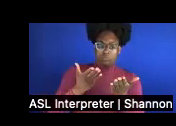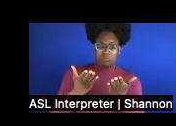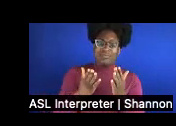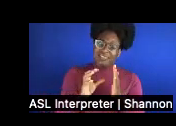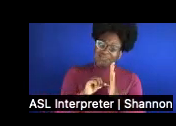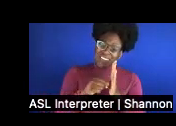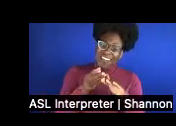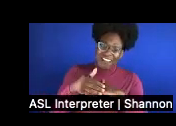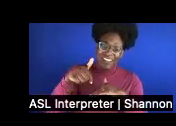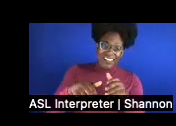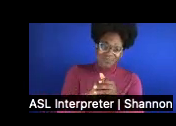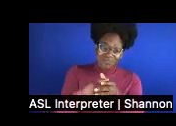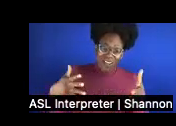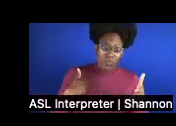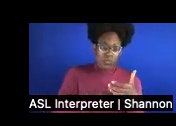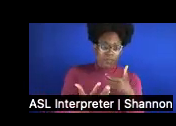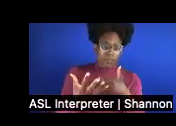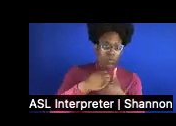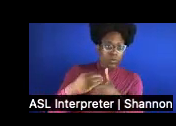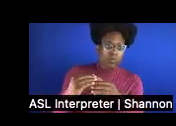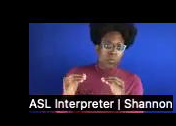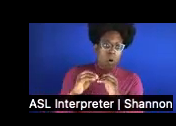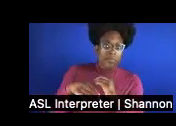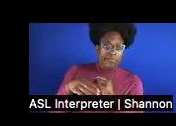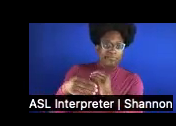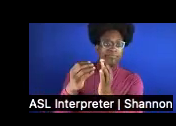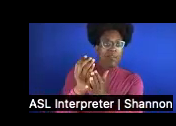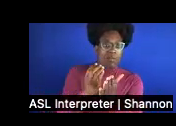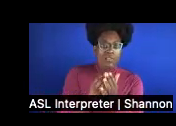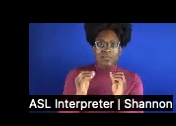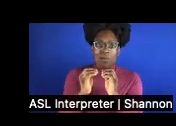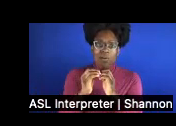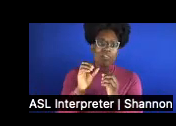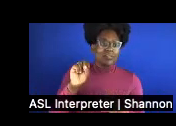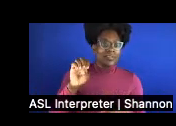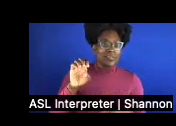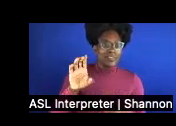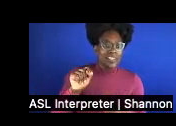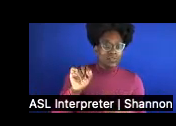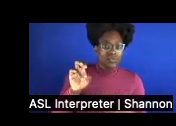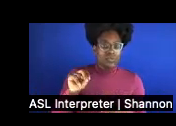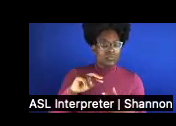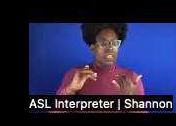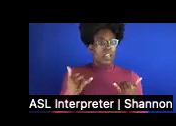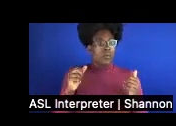and the inclusion of so many other courses in sections. E-tutors are not editors or